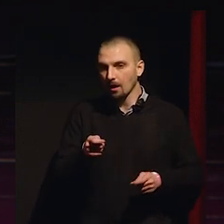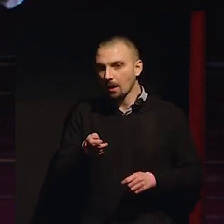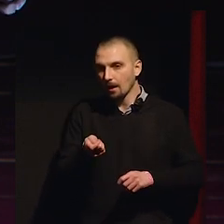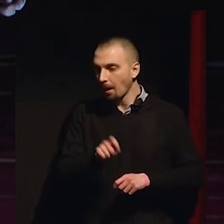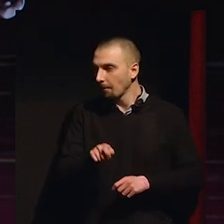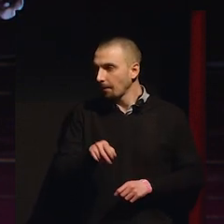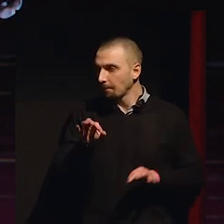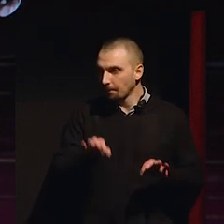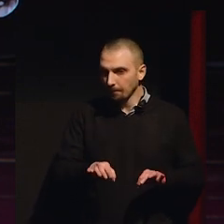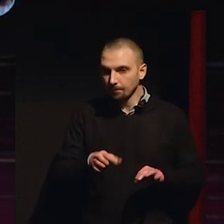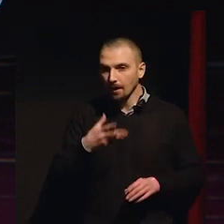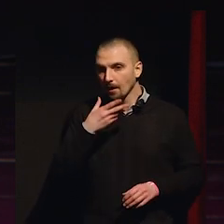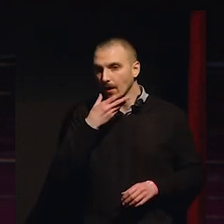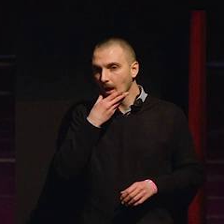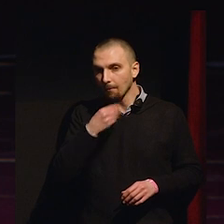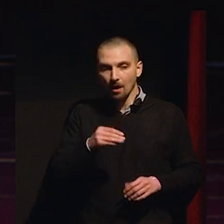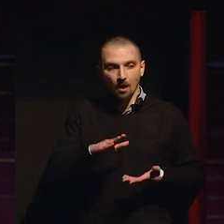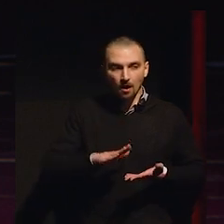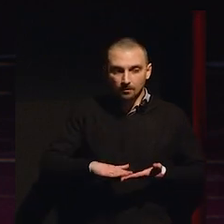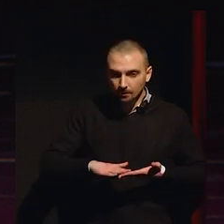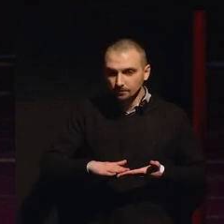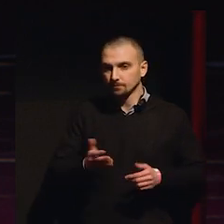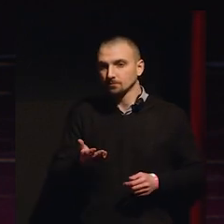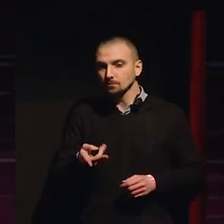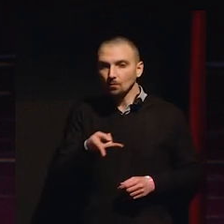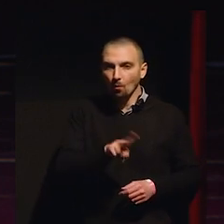Your friend retired, or there will be